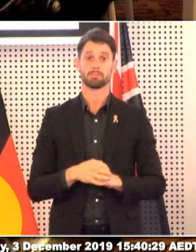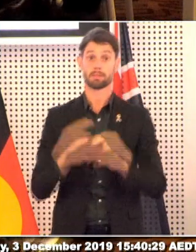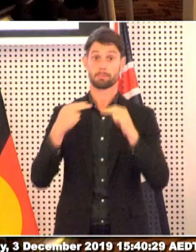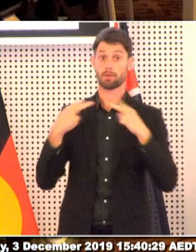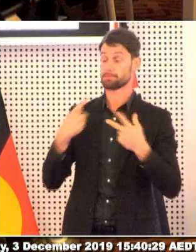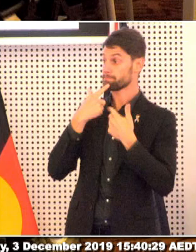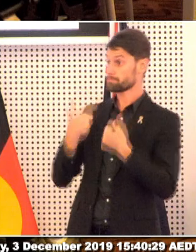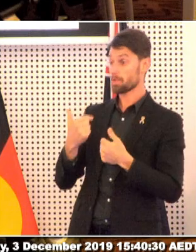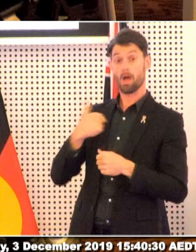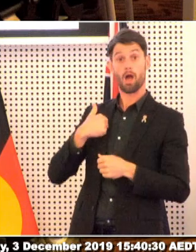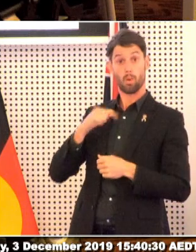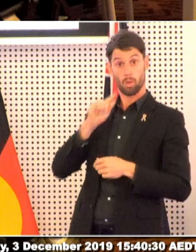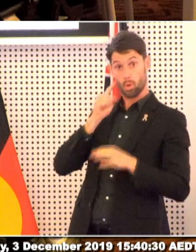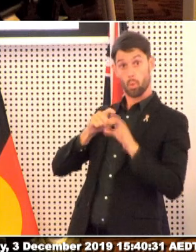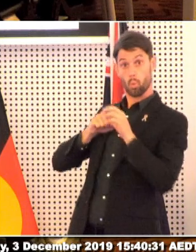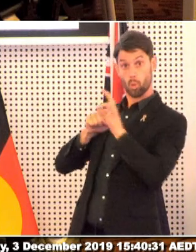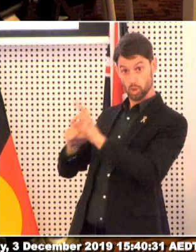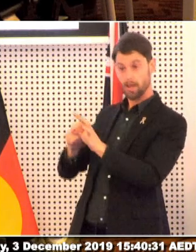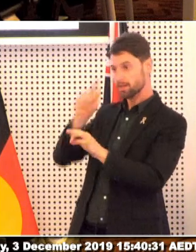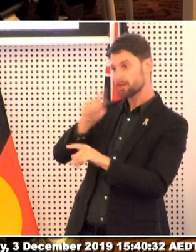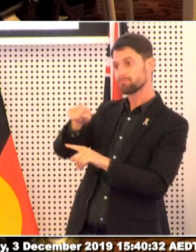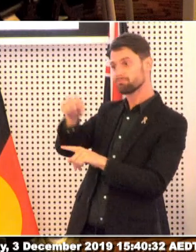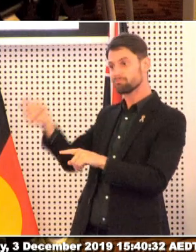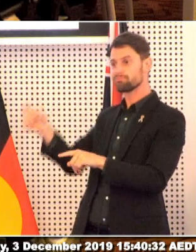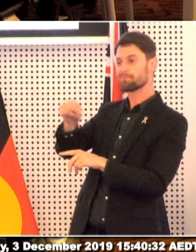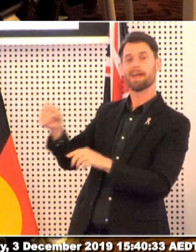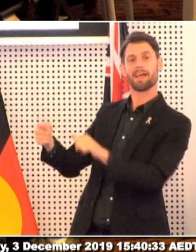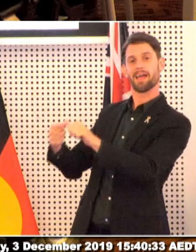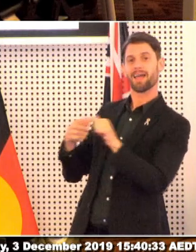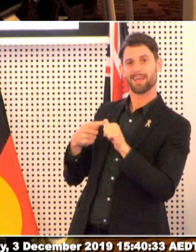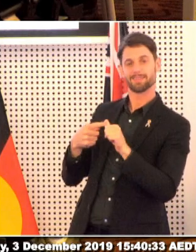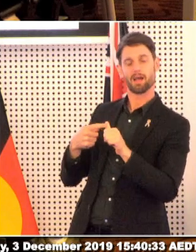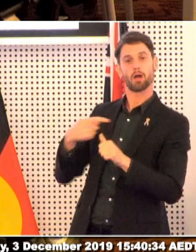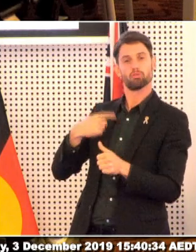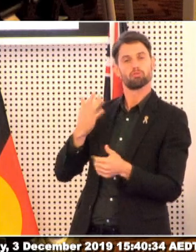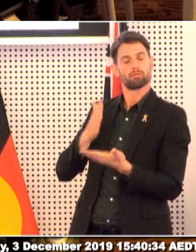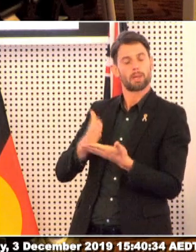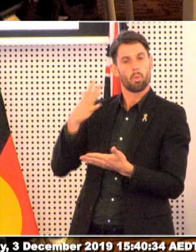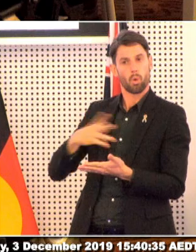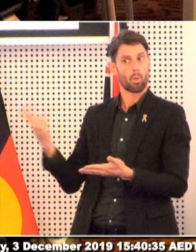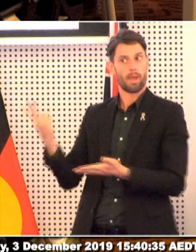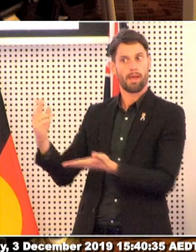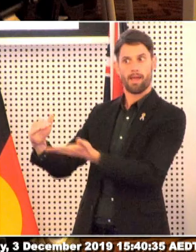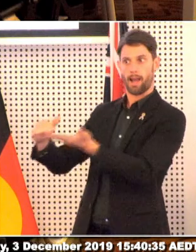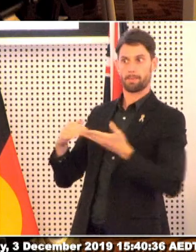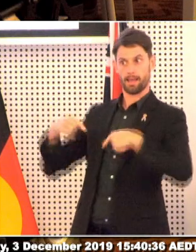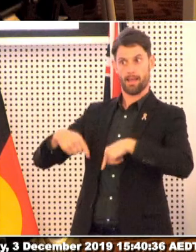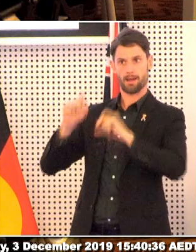in answering, is just to help the Royal Commission have a little understanding about the nature of your role.